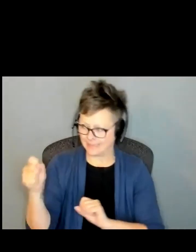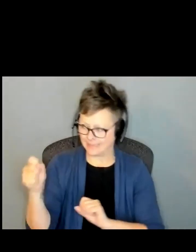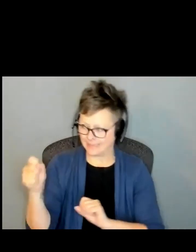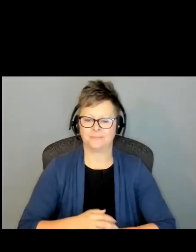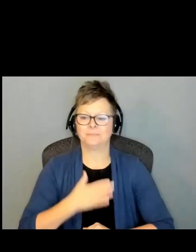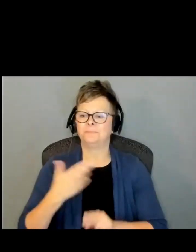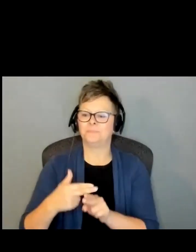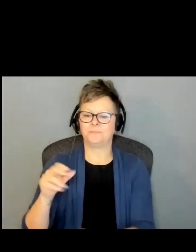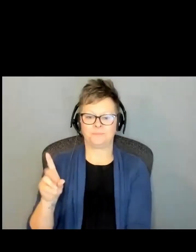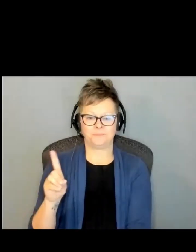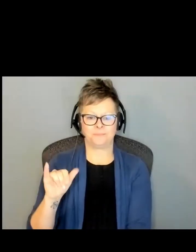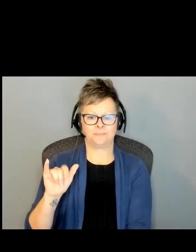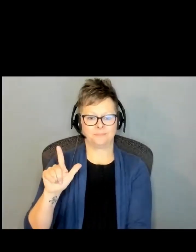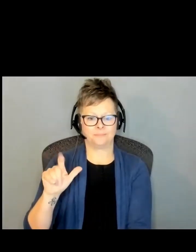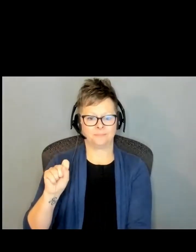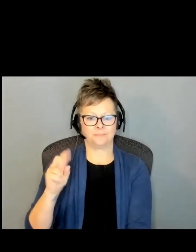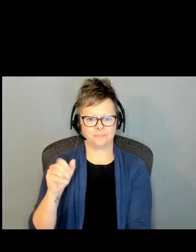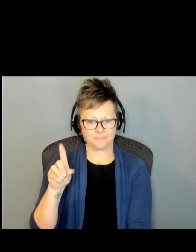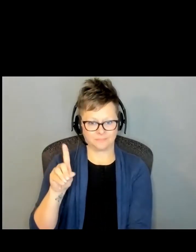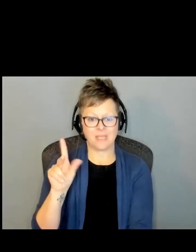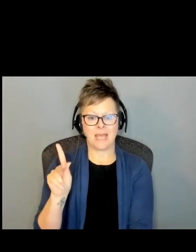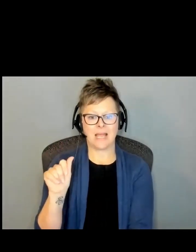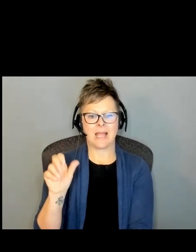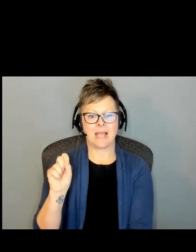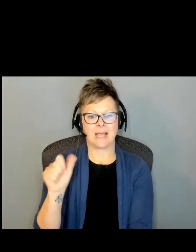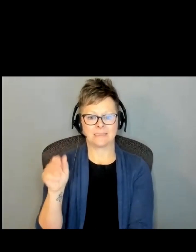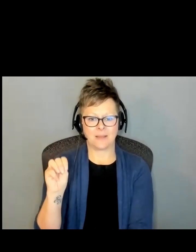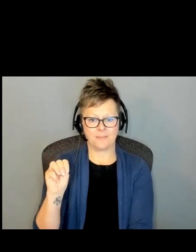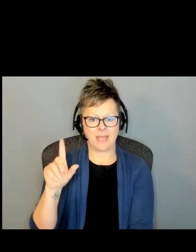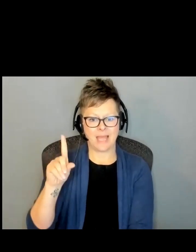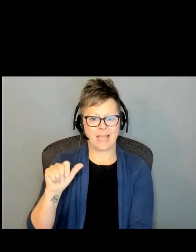My name is Dilshad Kassam-Lallani, and I am a nurse practitioner.